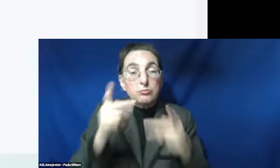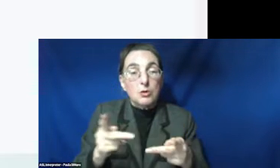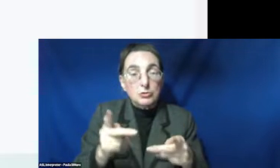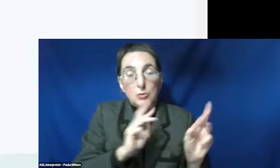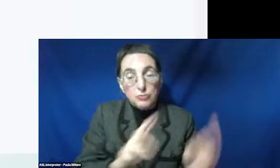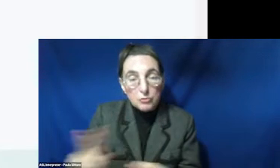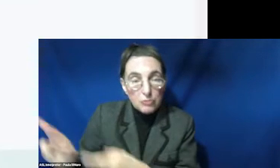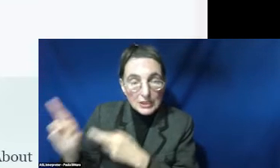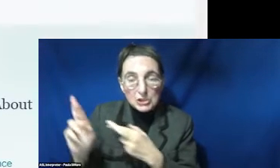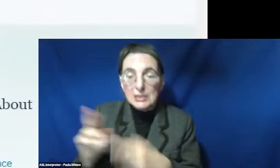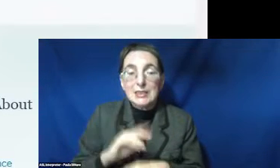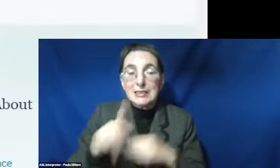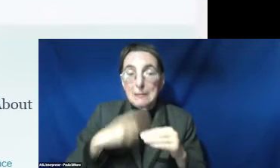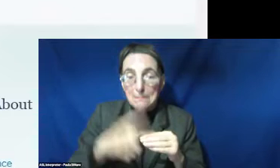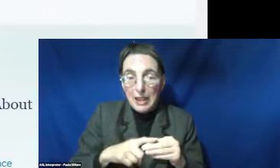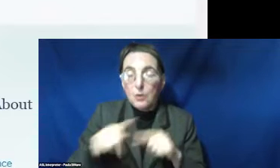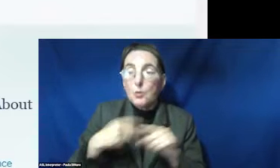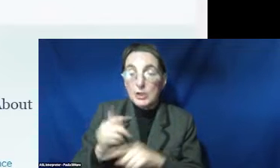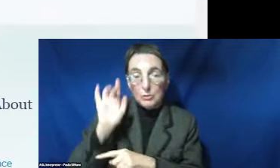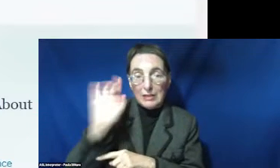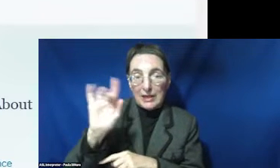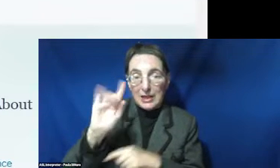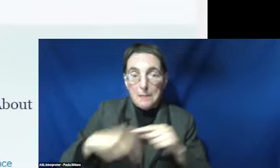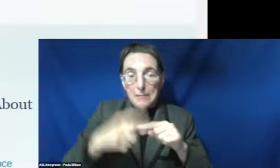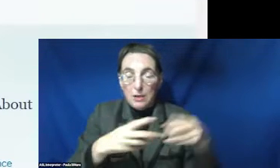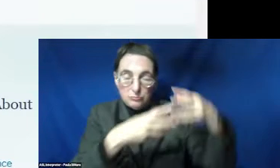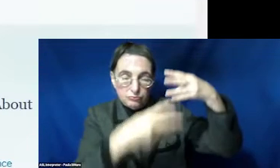Once you click on About, you'll see a list of Research.gov services. We have many.